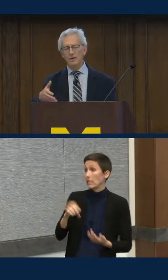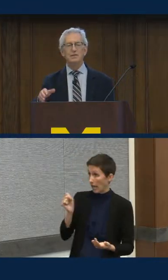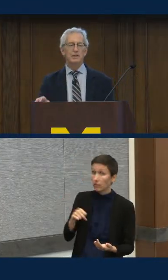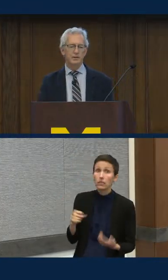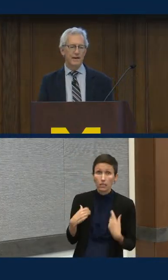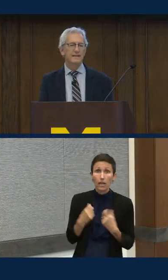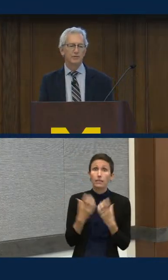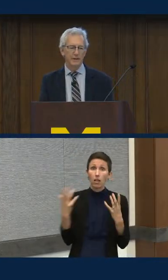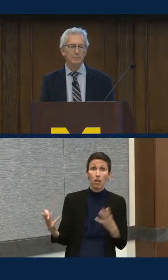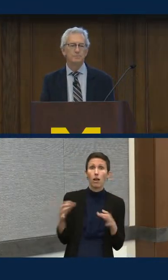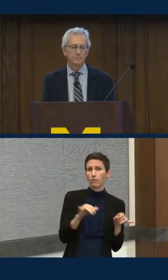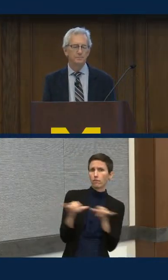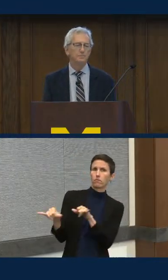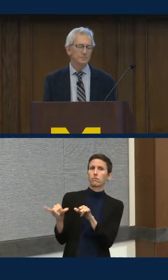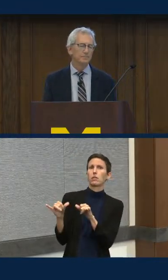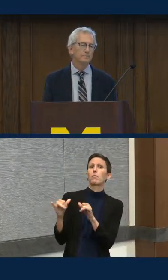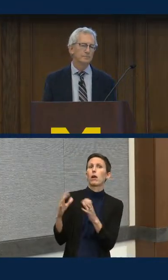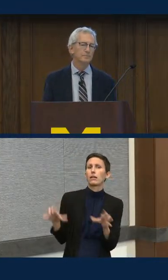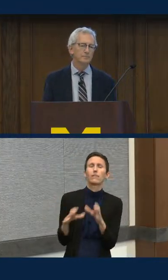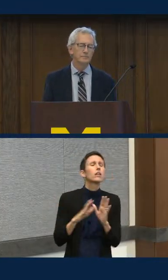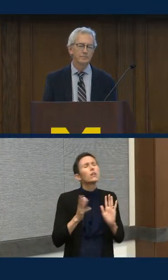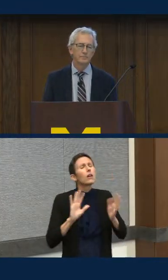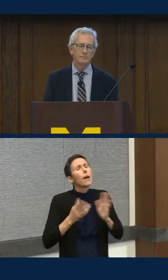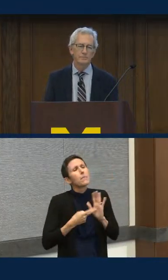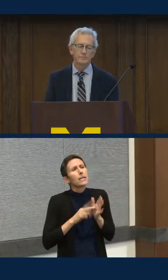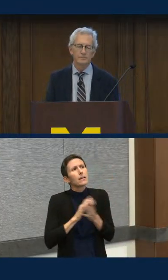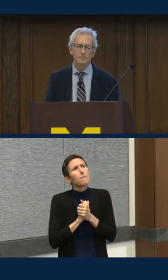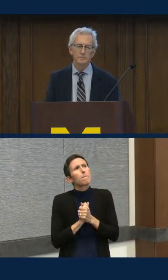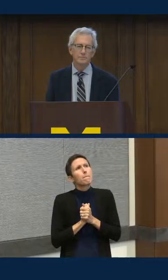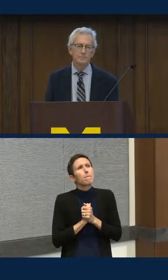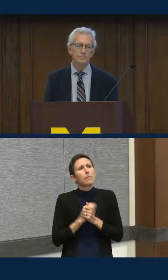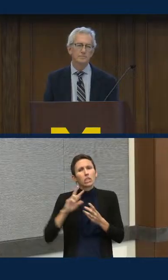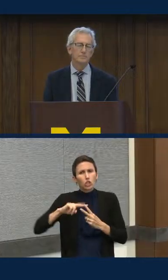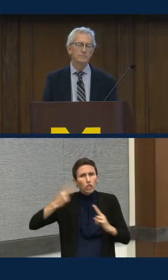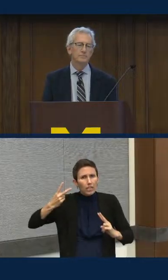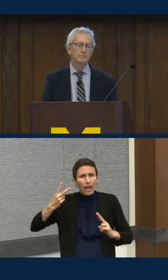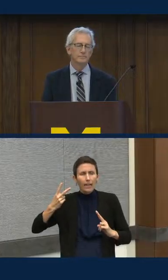a lot of constituent activity.